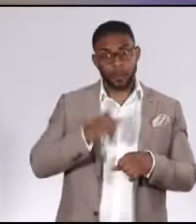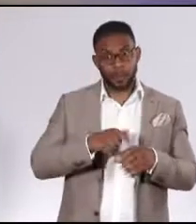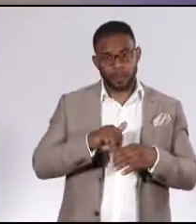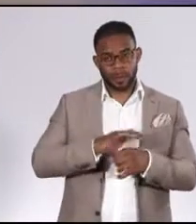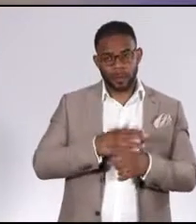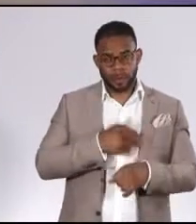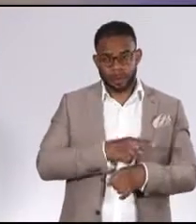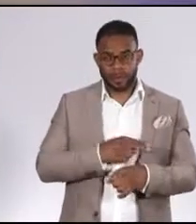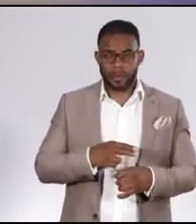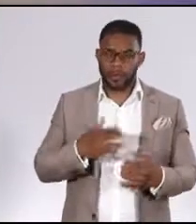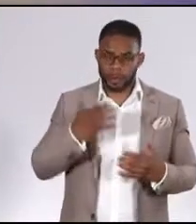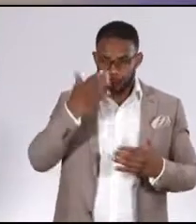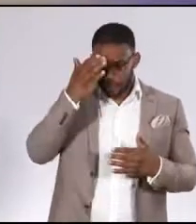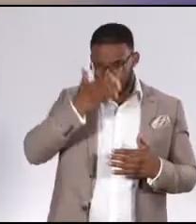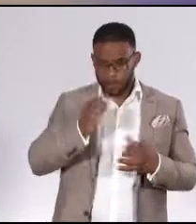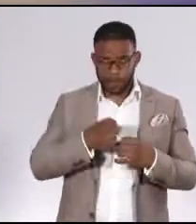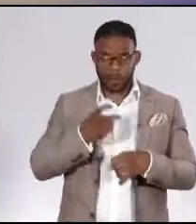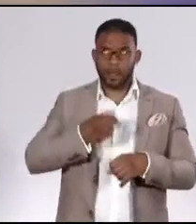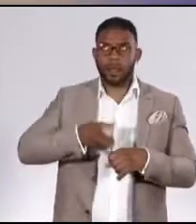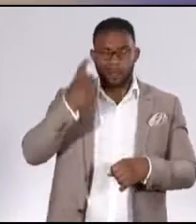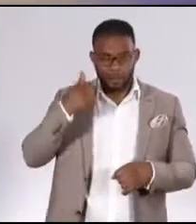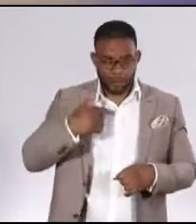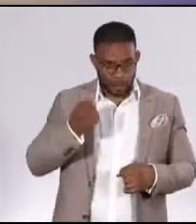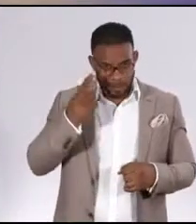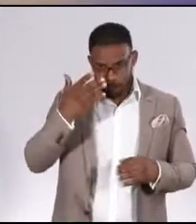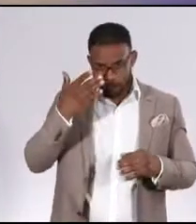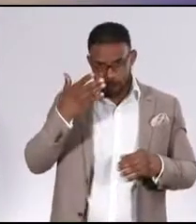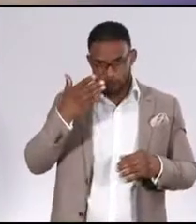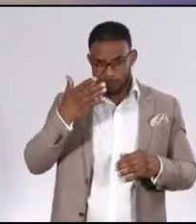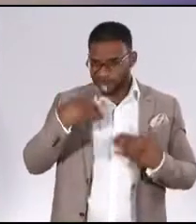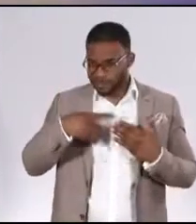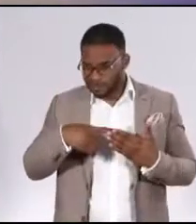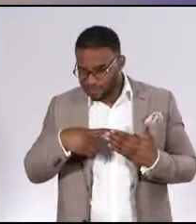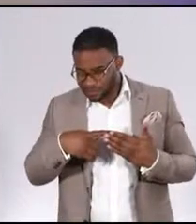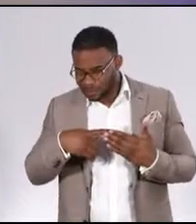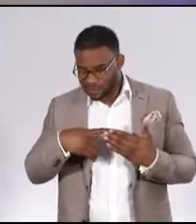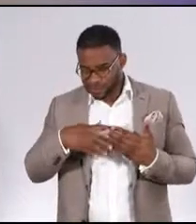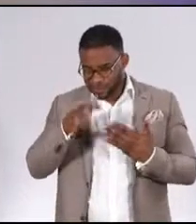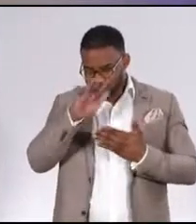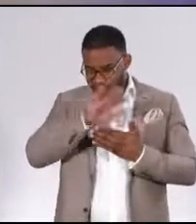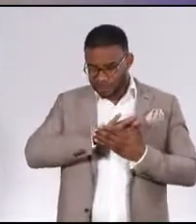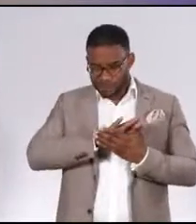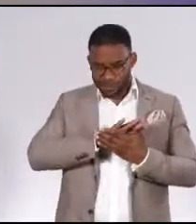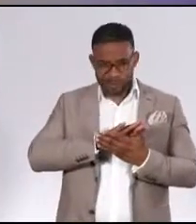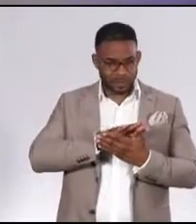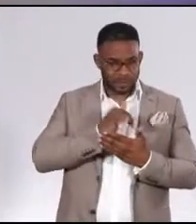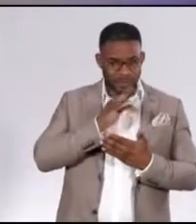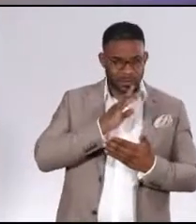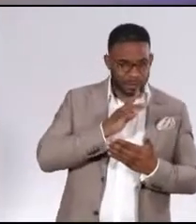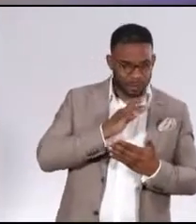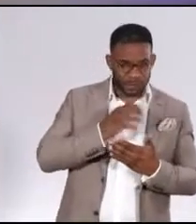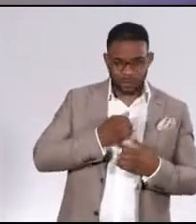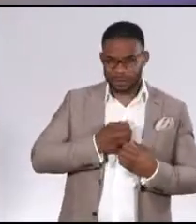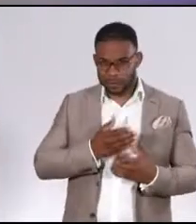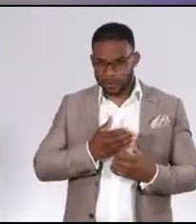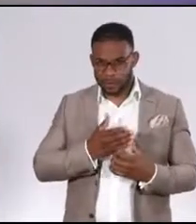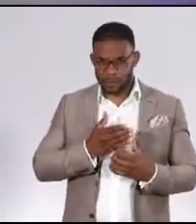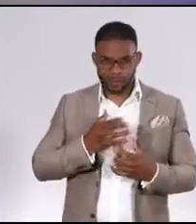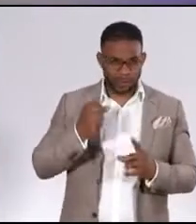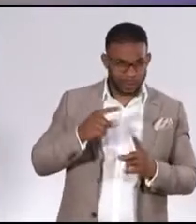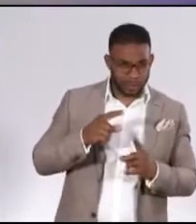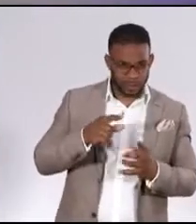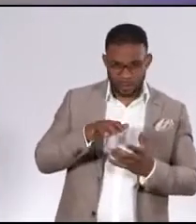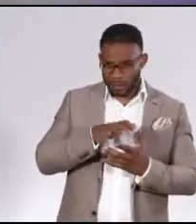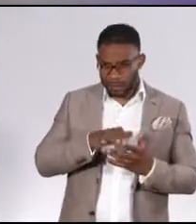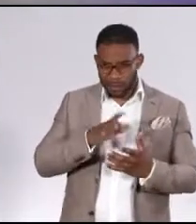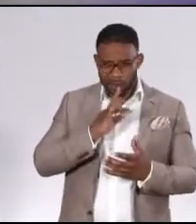Mass make it even harder for me to understand conversation as the mask covers up nonverbal expression cues and mix lip reading impossible.